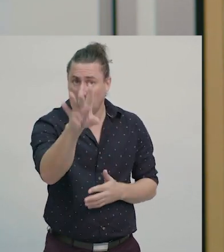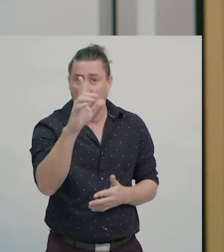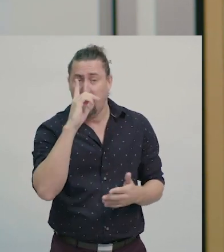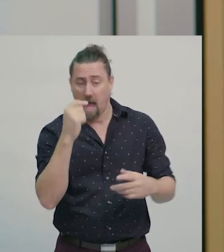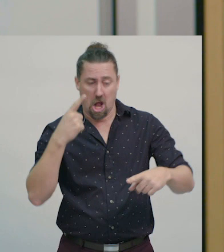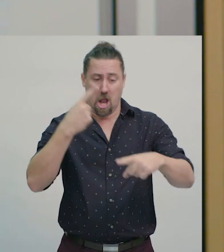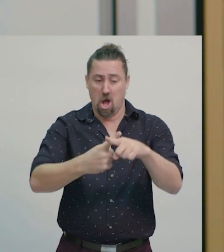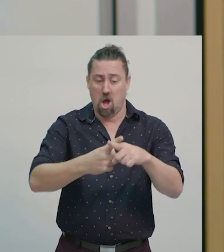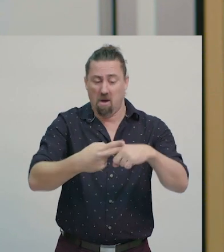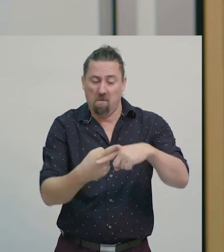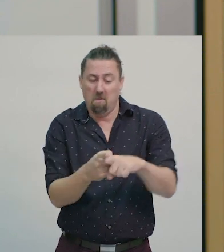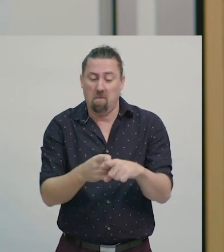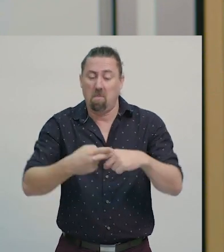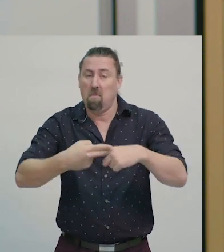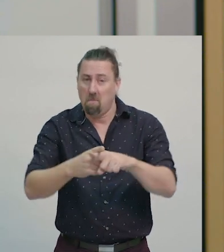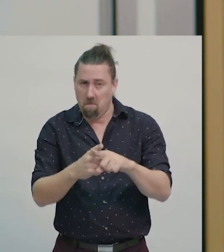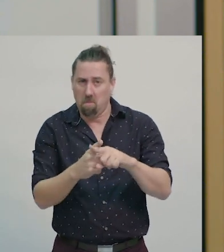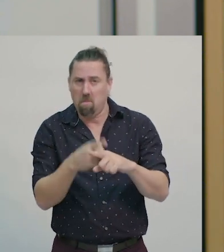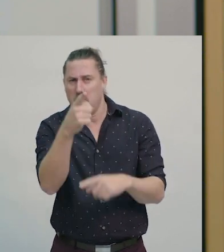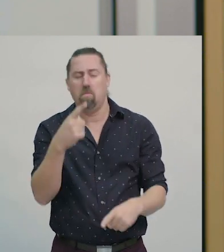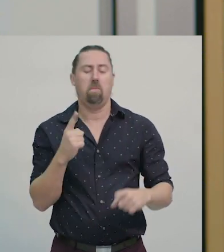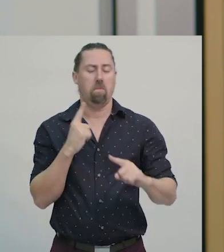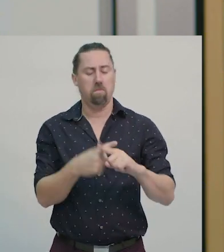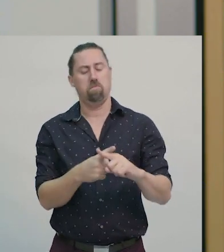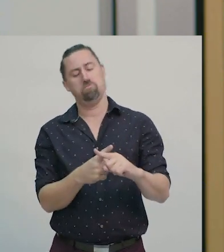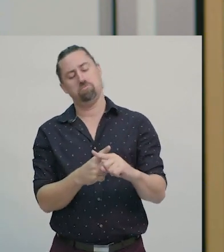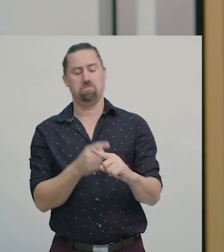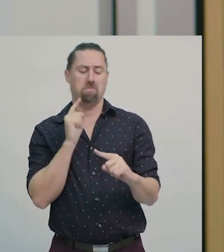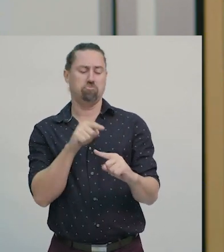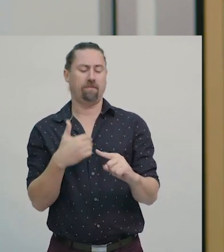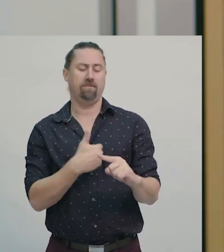Start with two intersecting lines, and estimate the sizes of one of the angles.